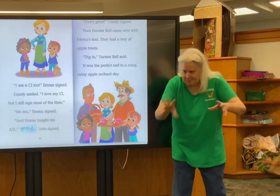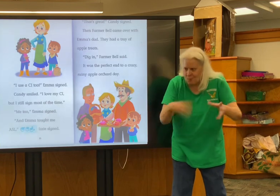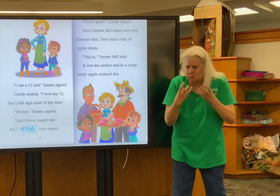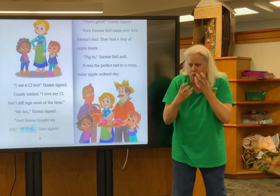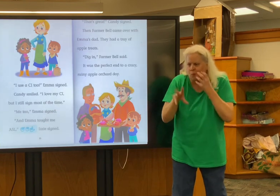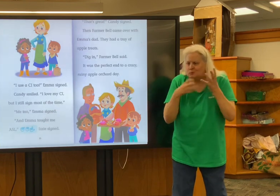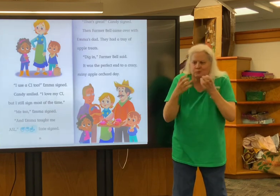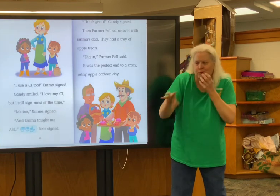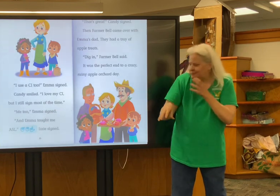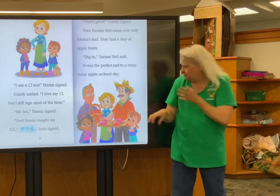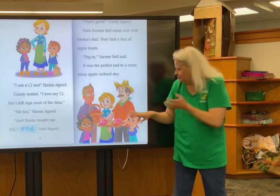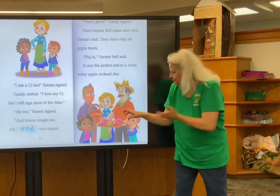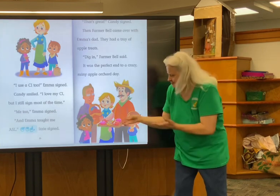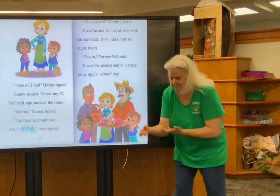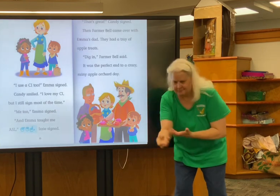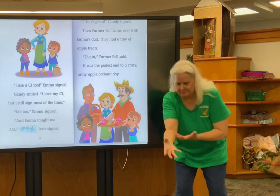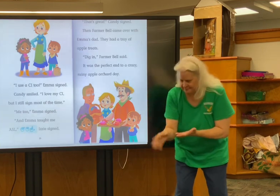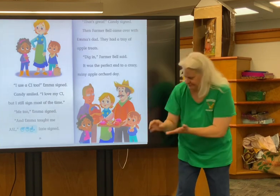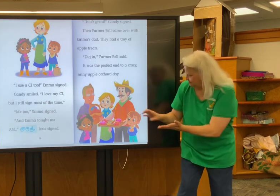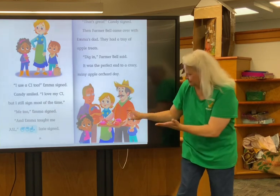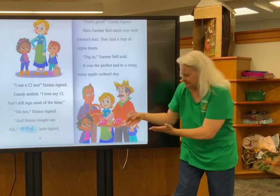"Dig in," Farmer Bell said.